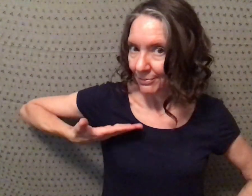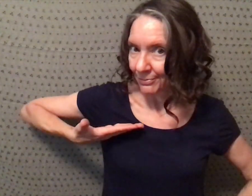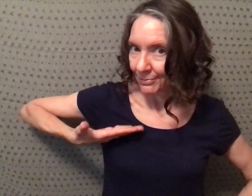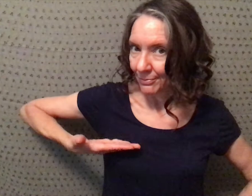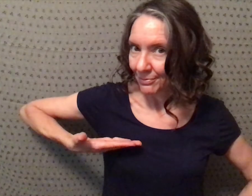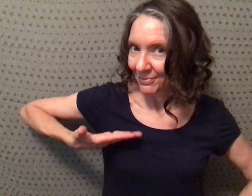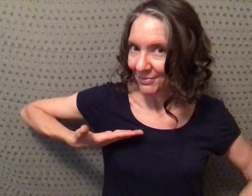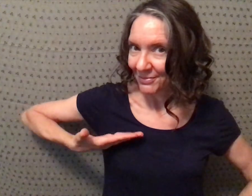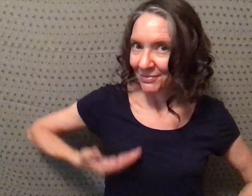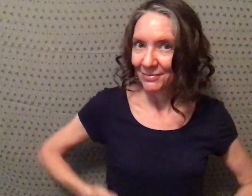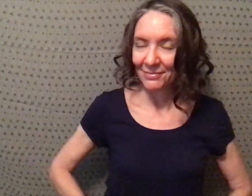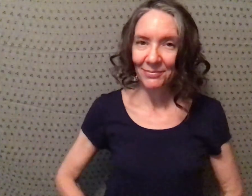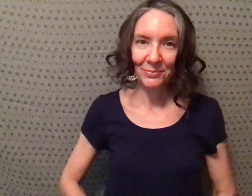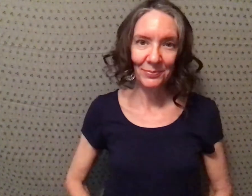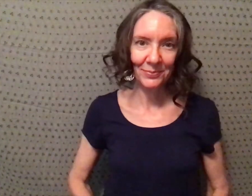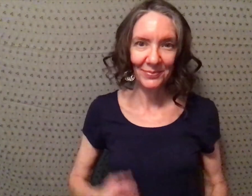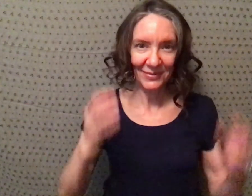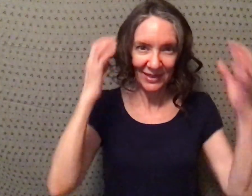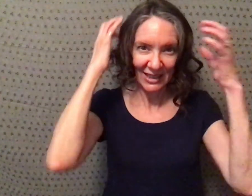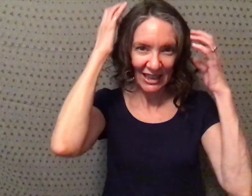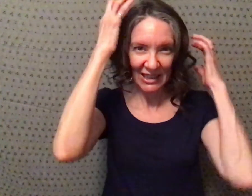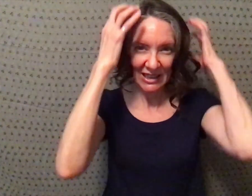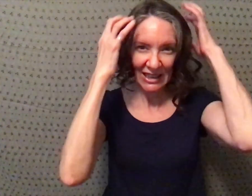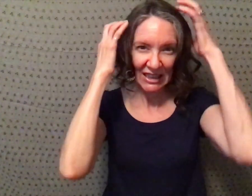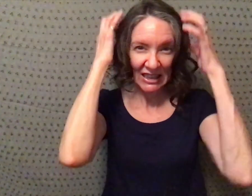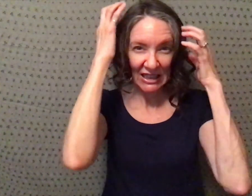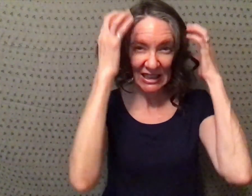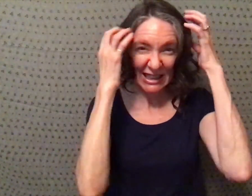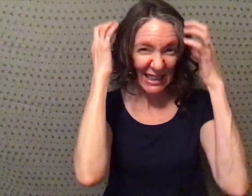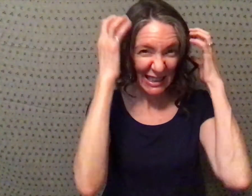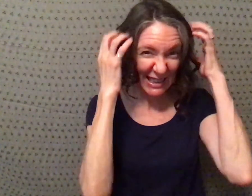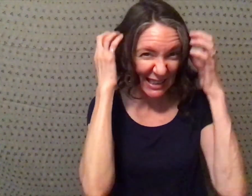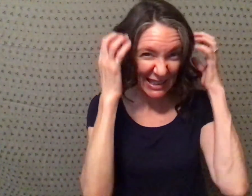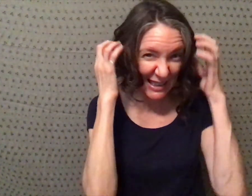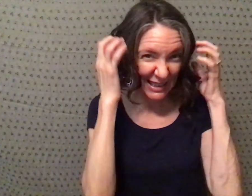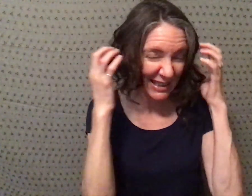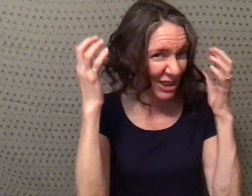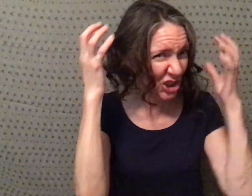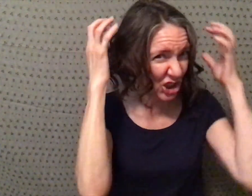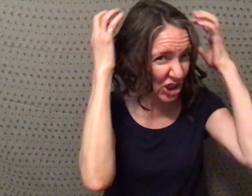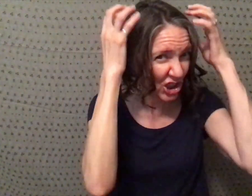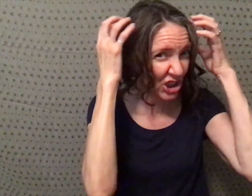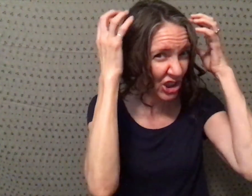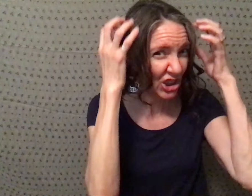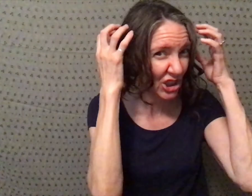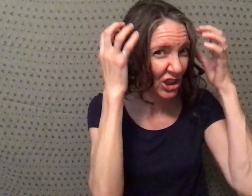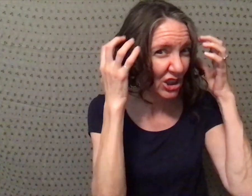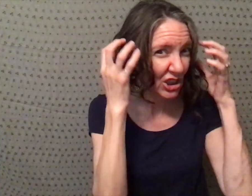Curly hair is indicated with a claw-5, while wavy hair